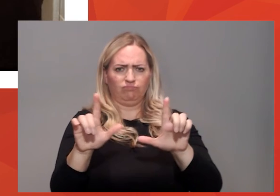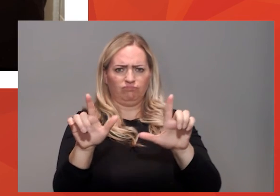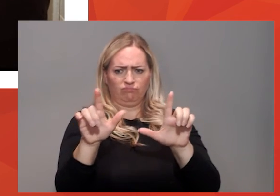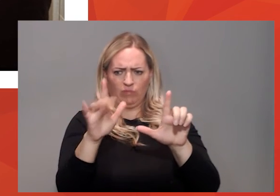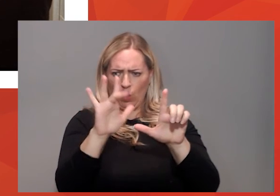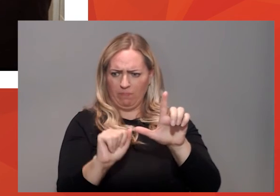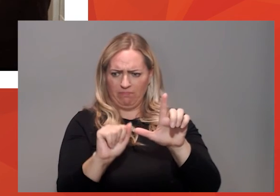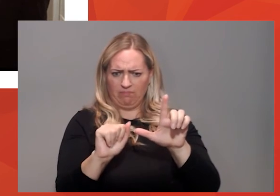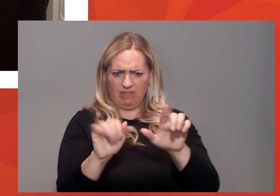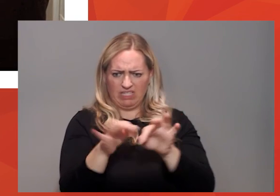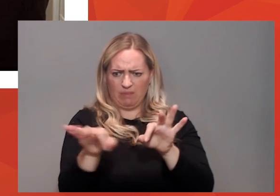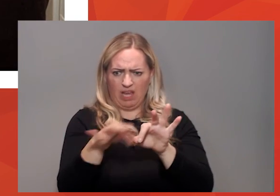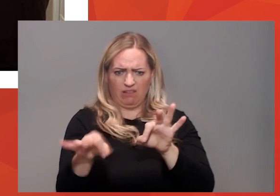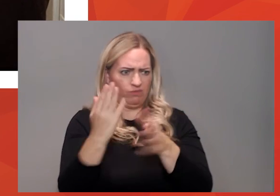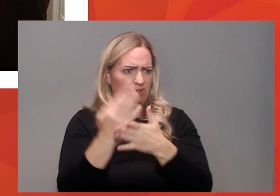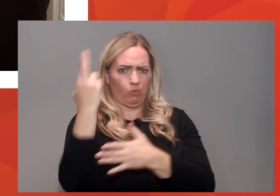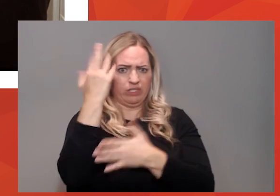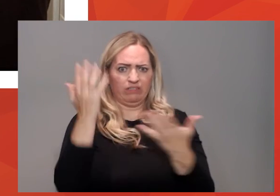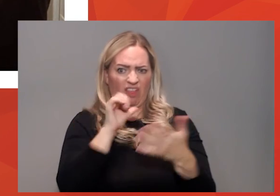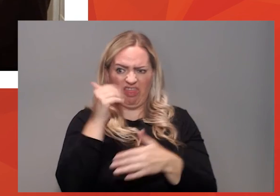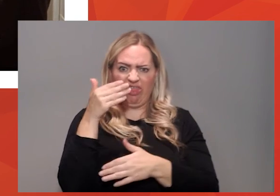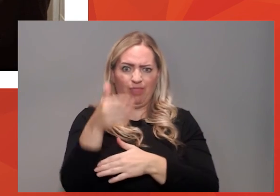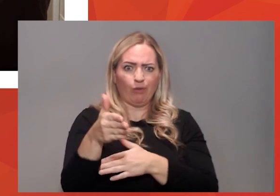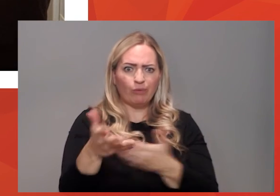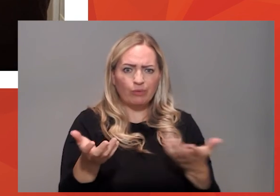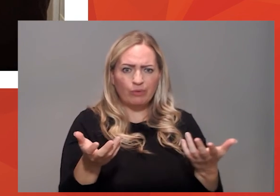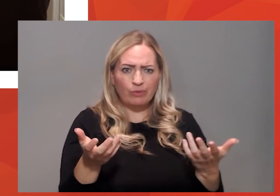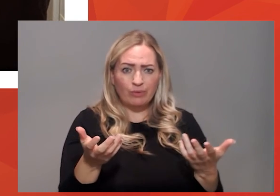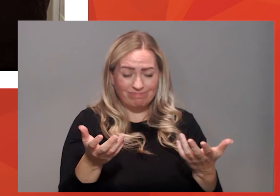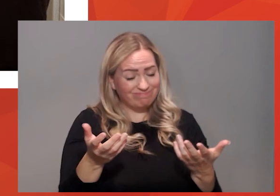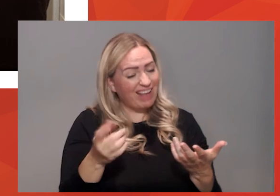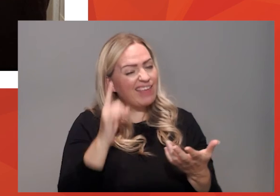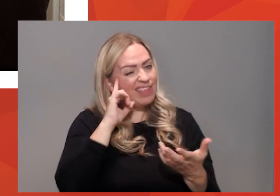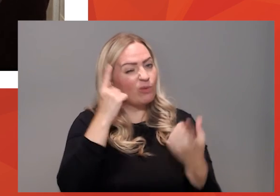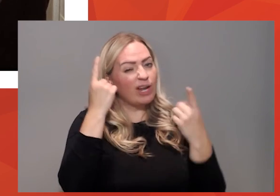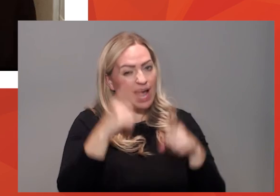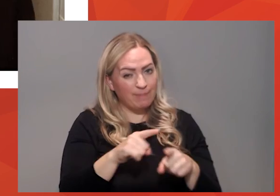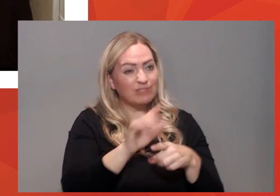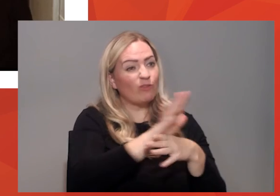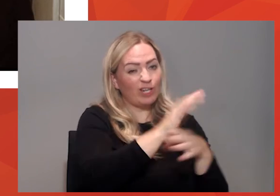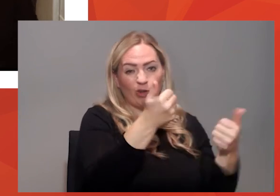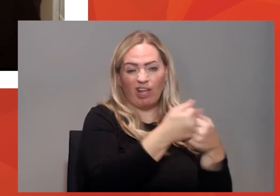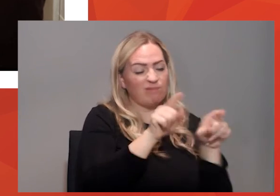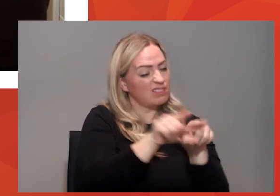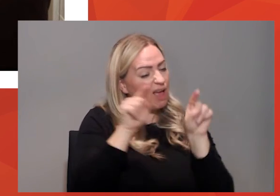the subtitles disappear for some reason. And this is actually what I believe happens in video games,